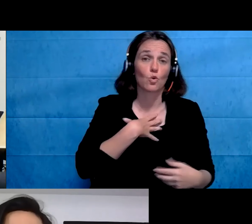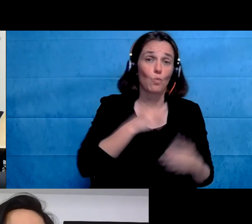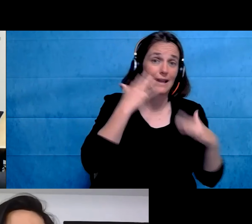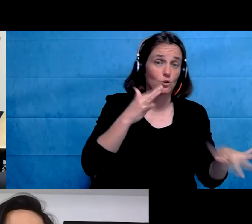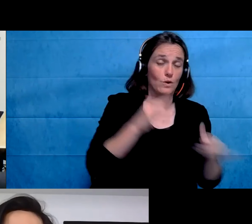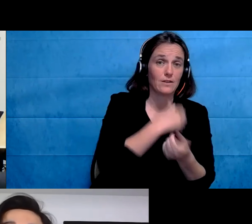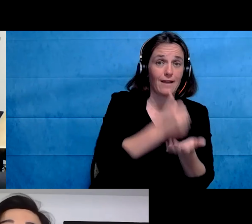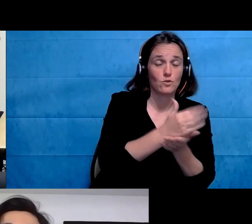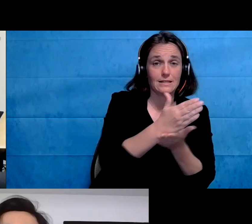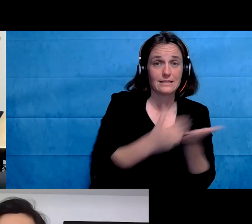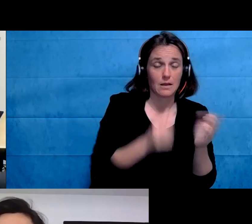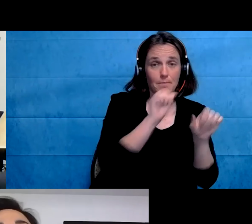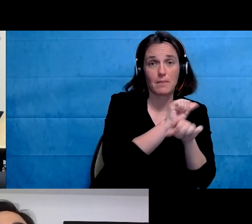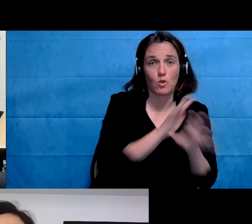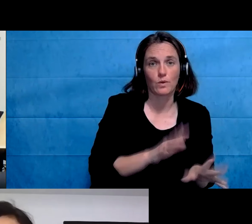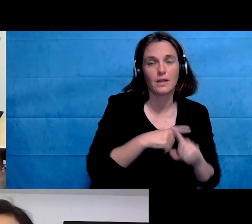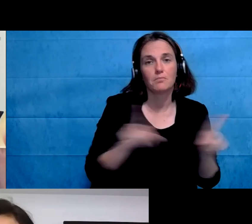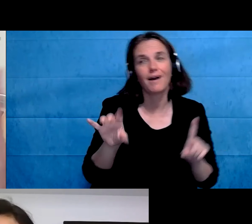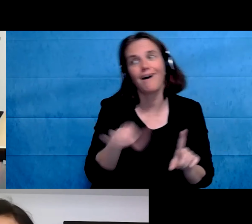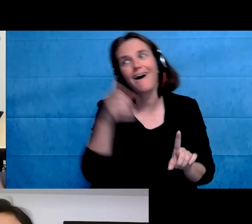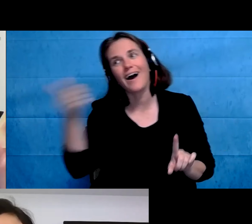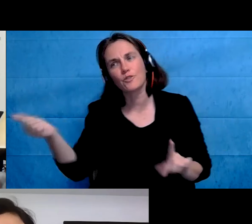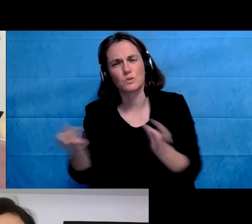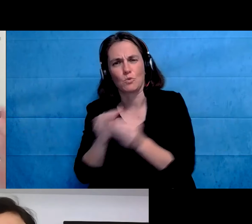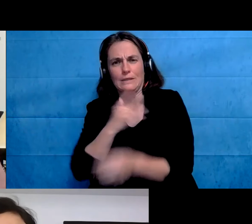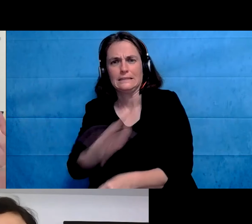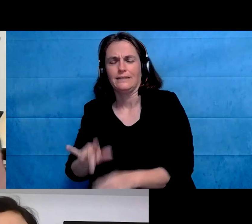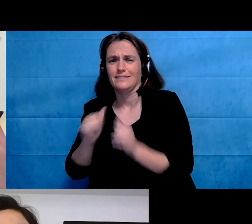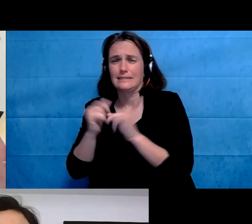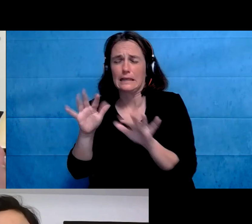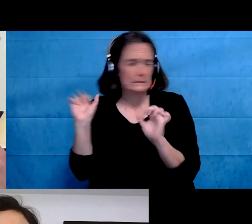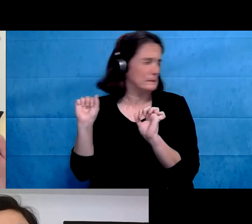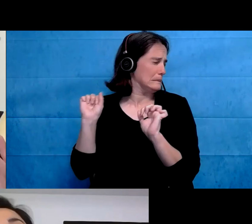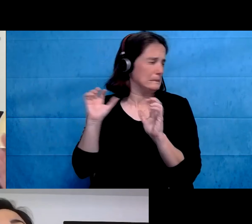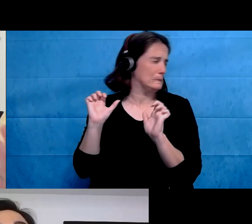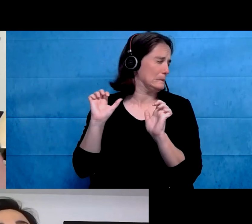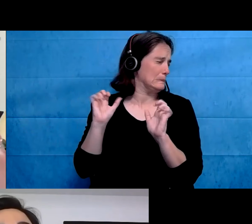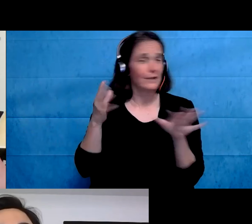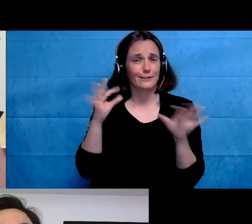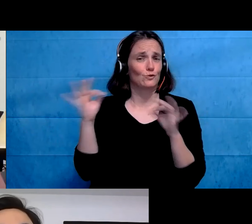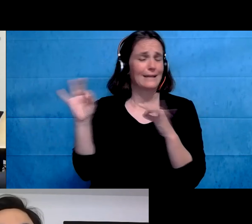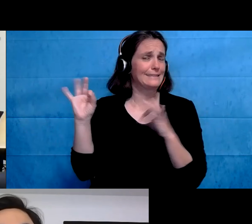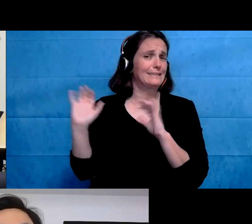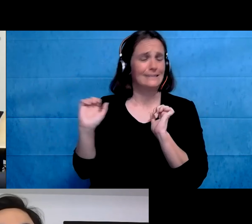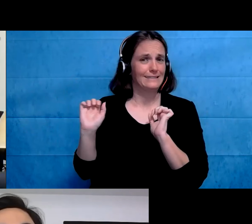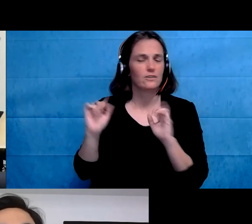but other employees are much more sensitive to it and can really hear that, and it's very distracting. And I'm just wondering if you have run